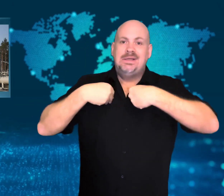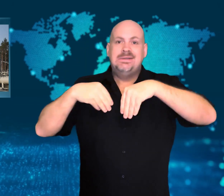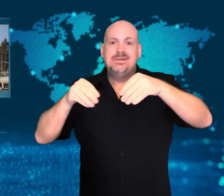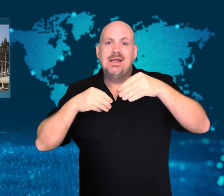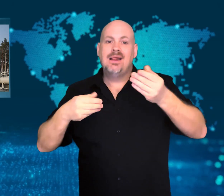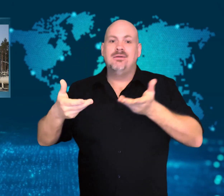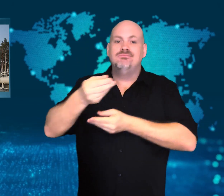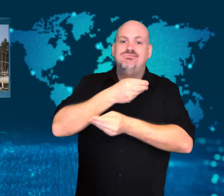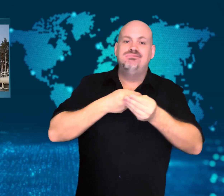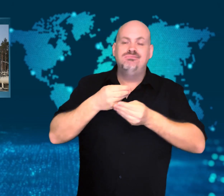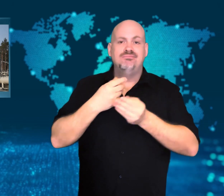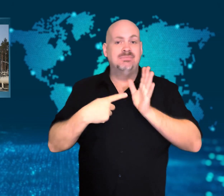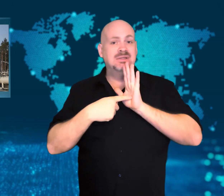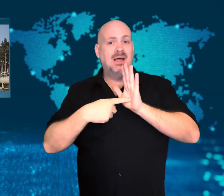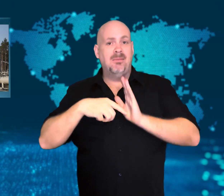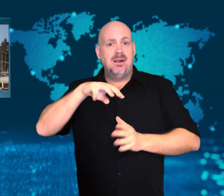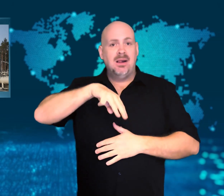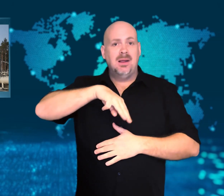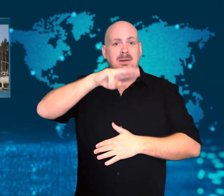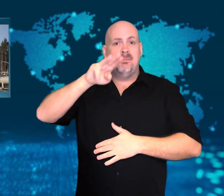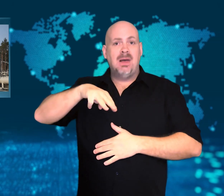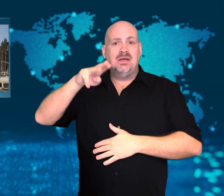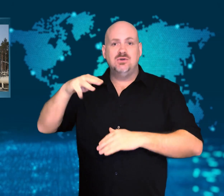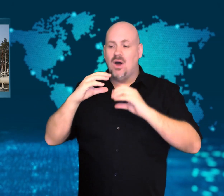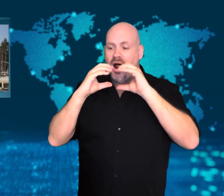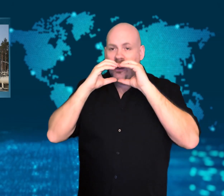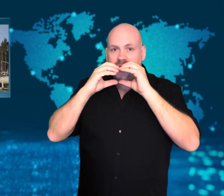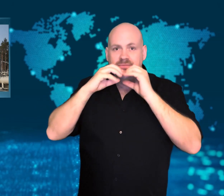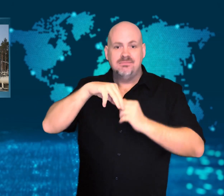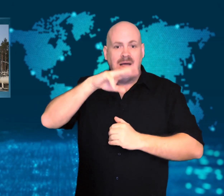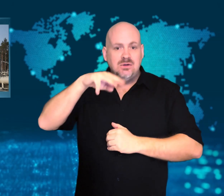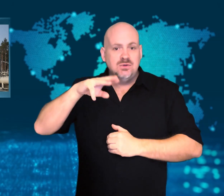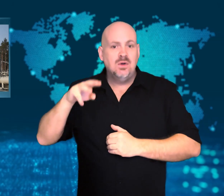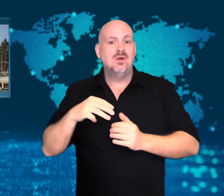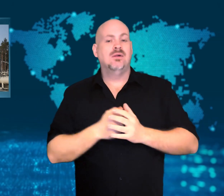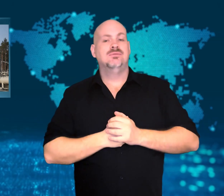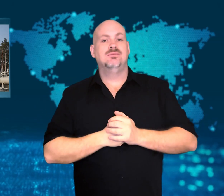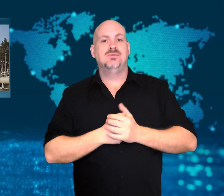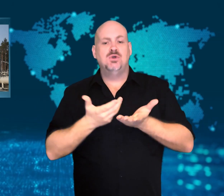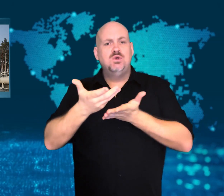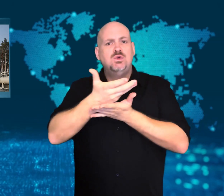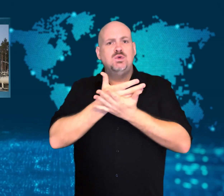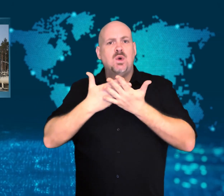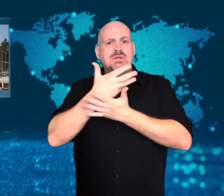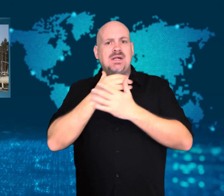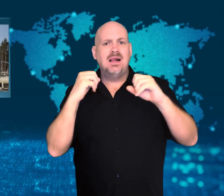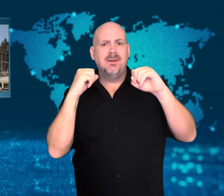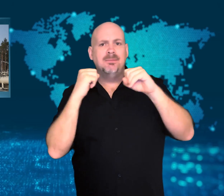Large companies have ended operations in Russia,